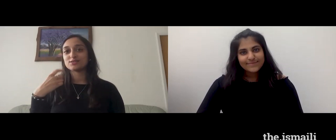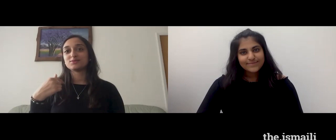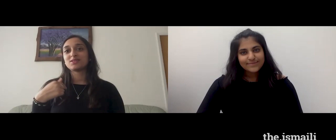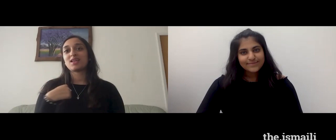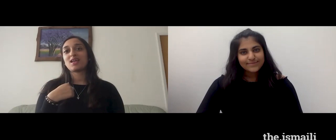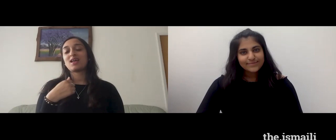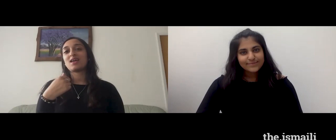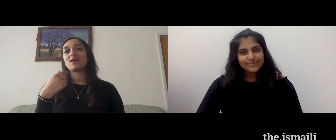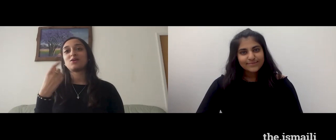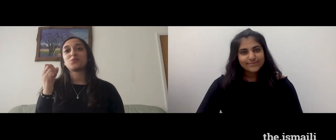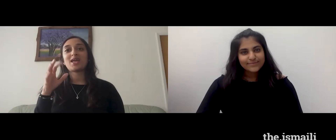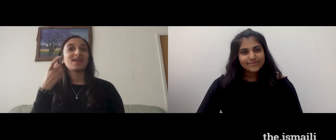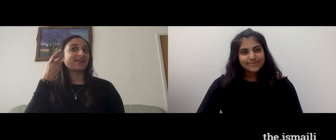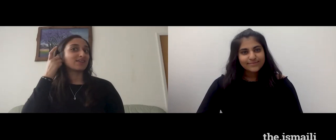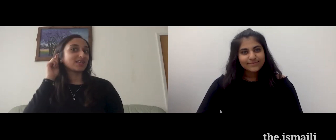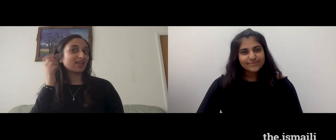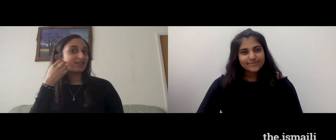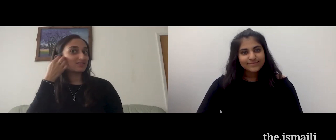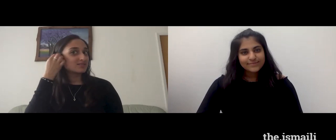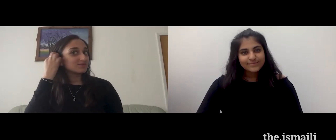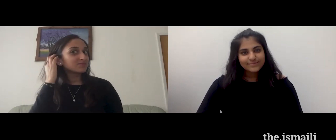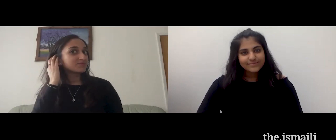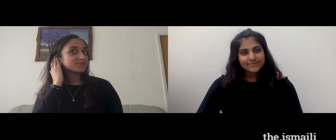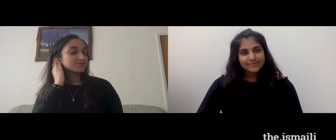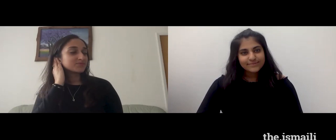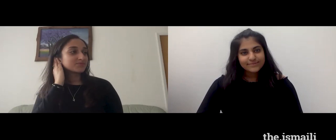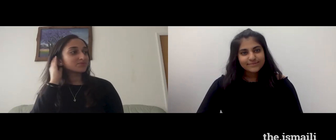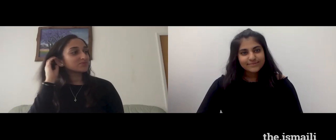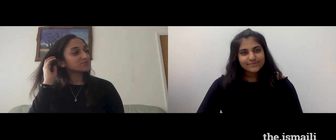I wear hearing aids.